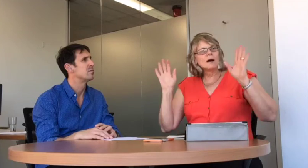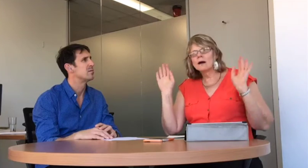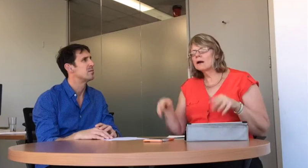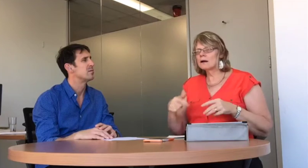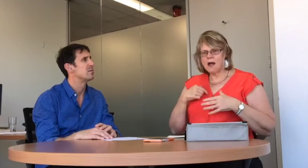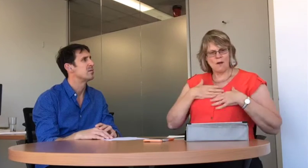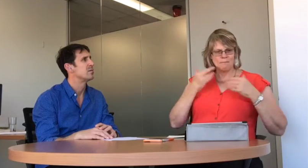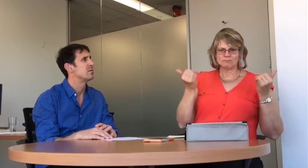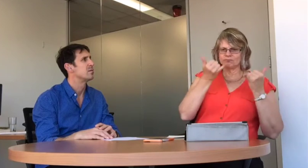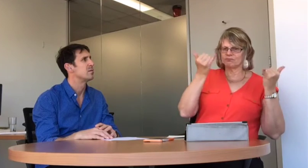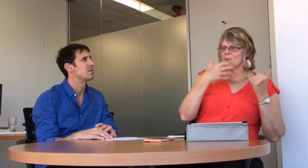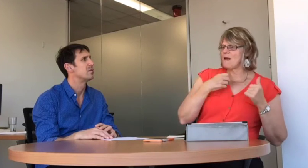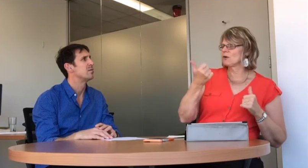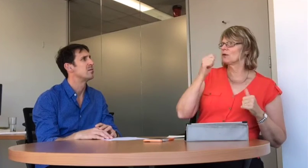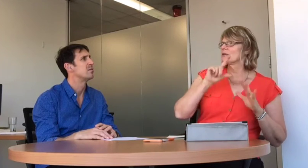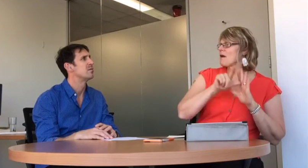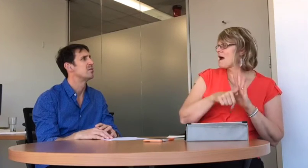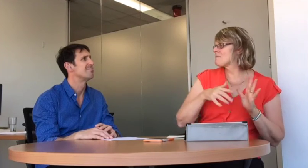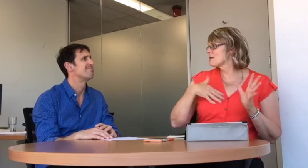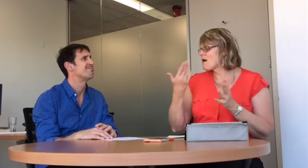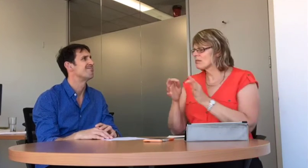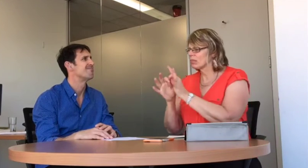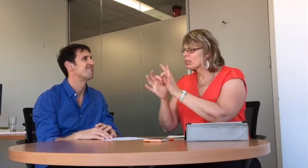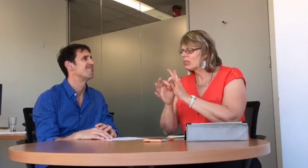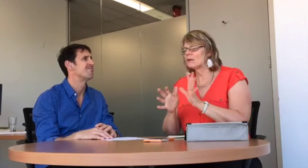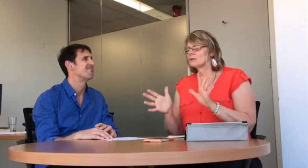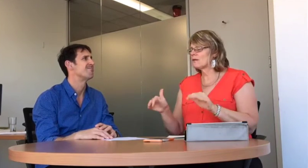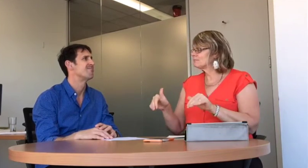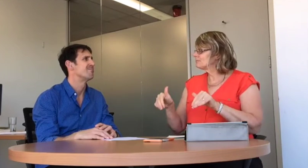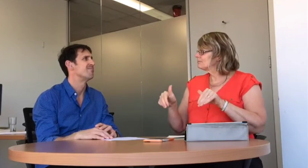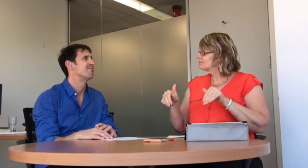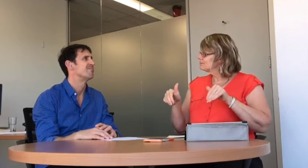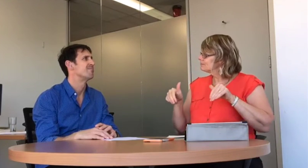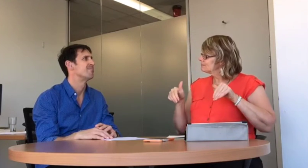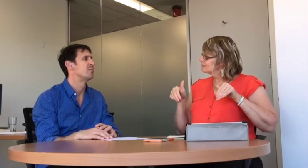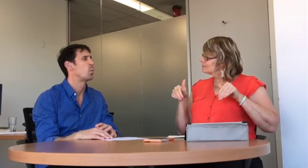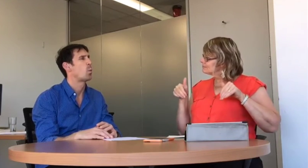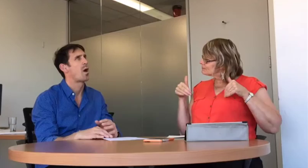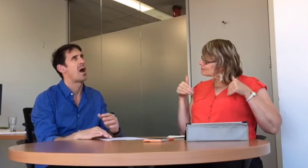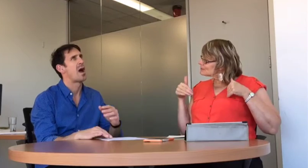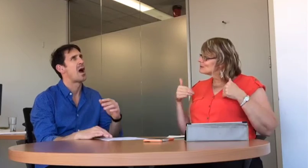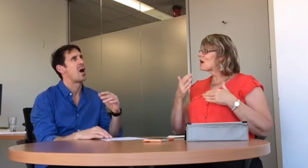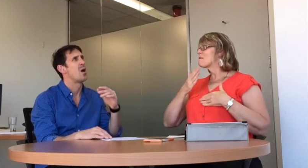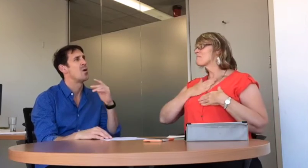because others don't want to put in the extra effort to support them. And so what happens is